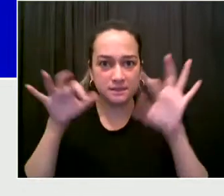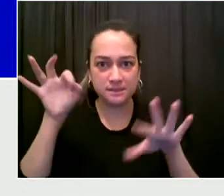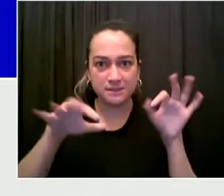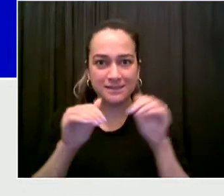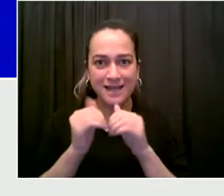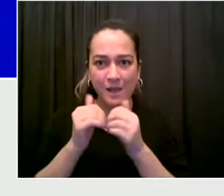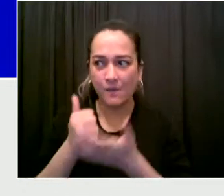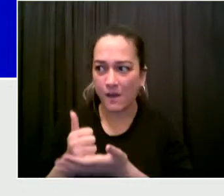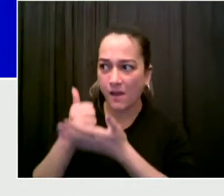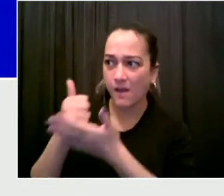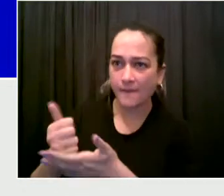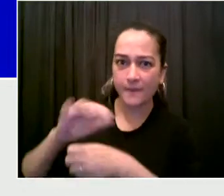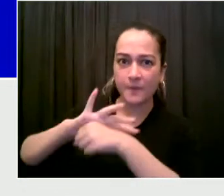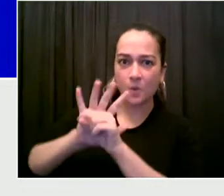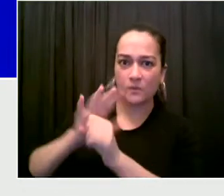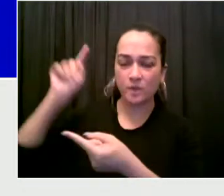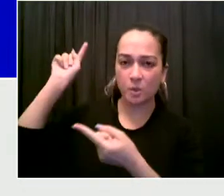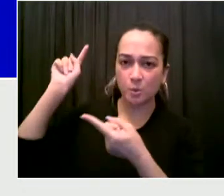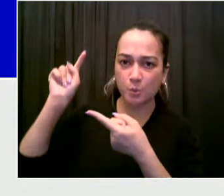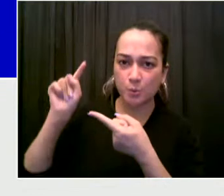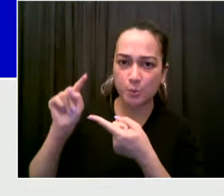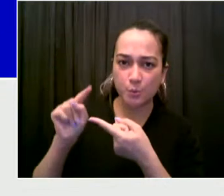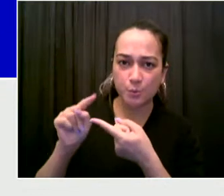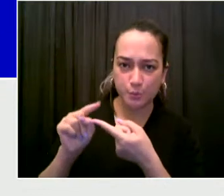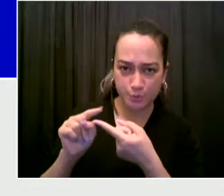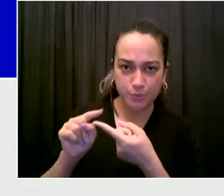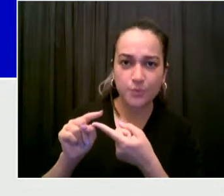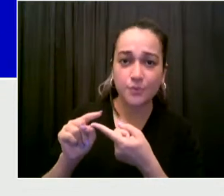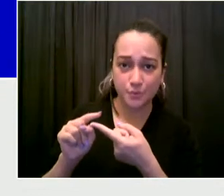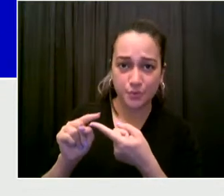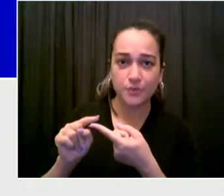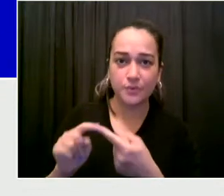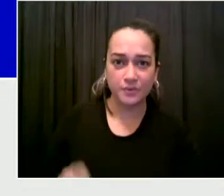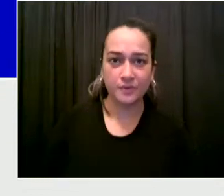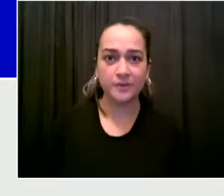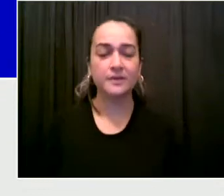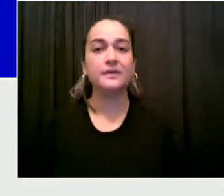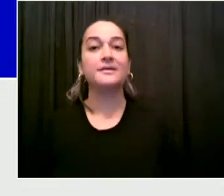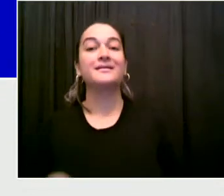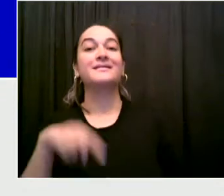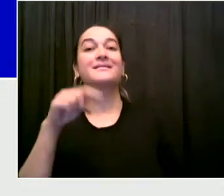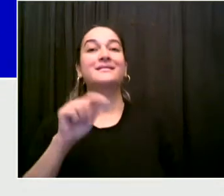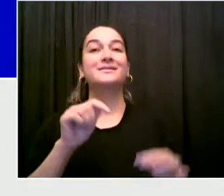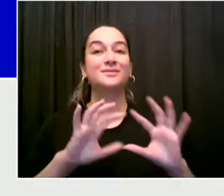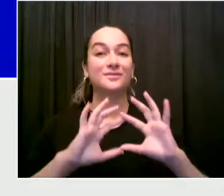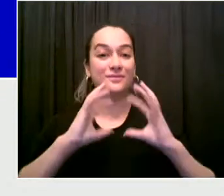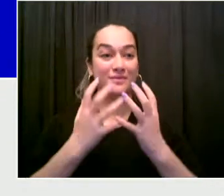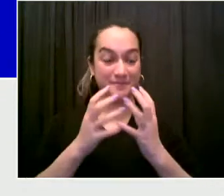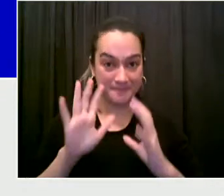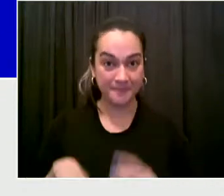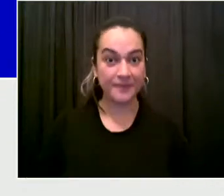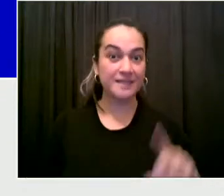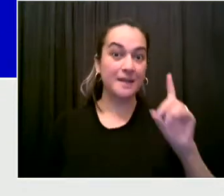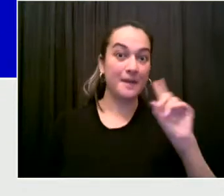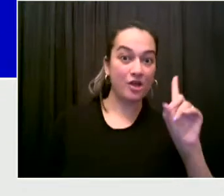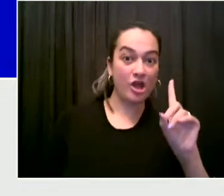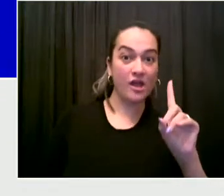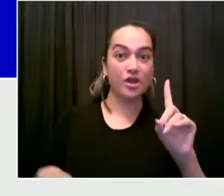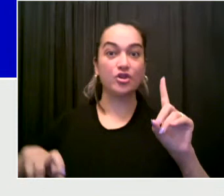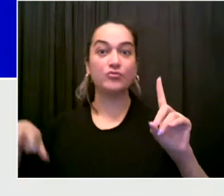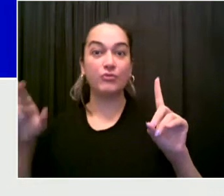THEY DESERVE.